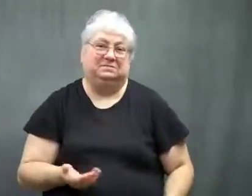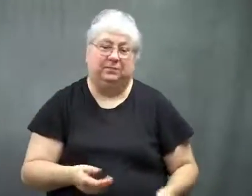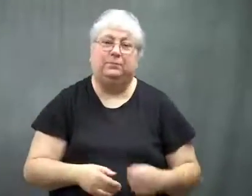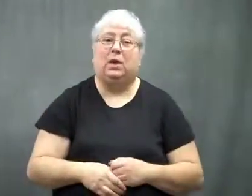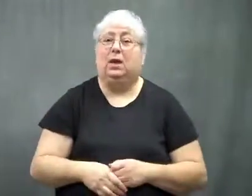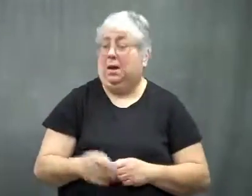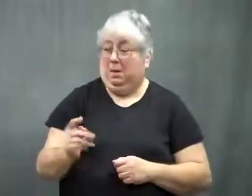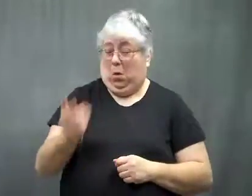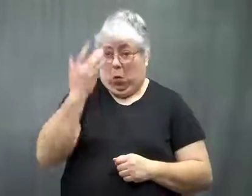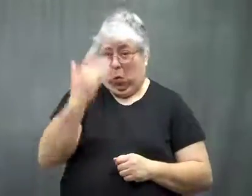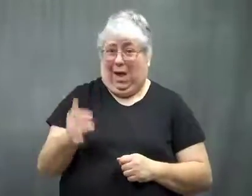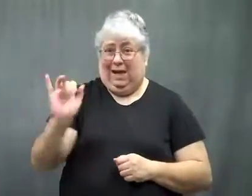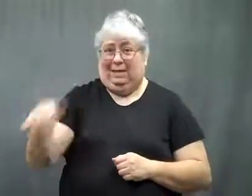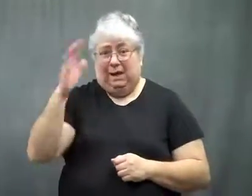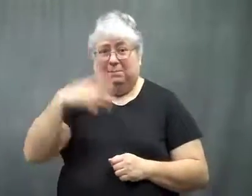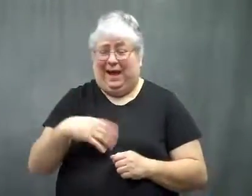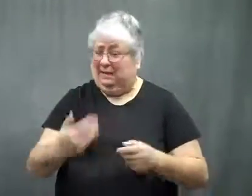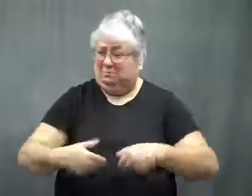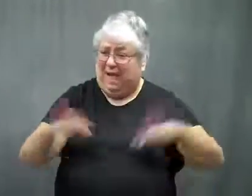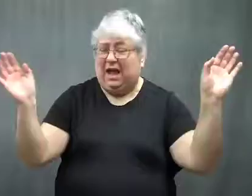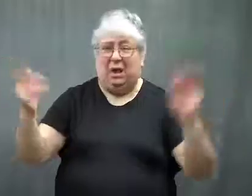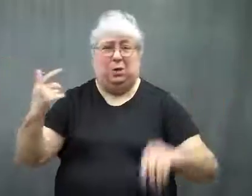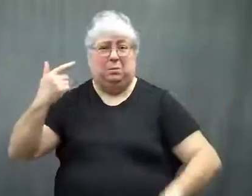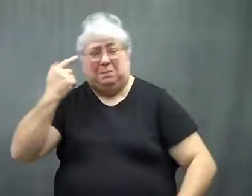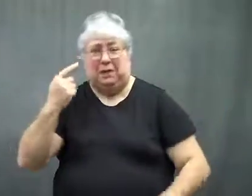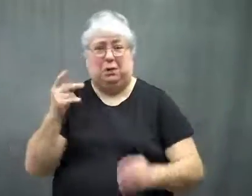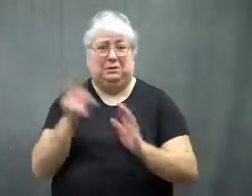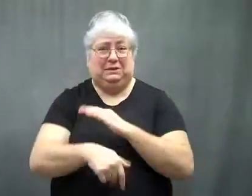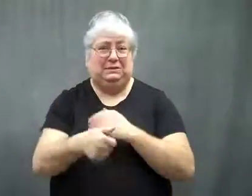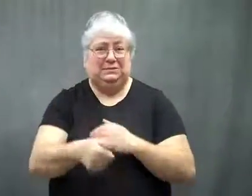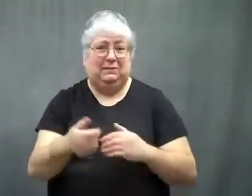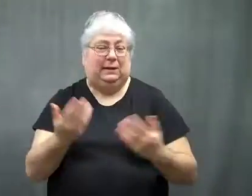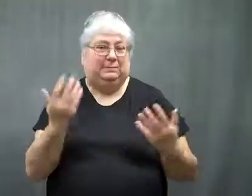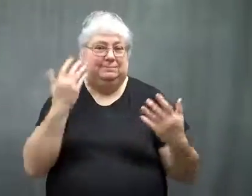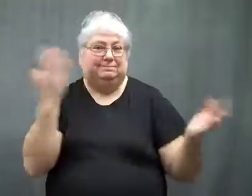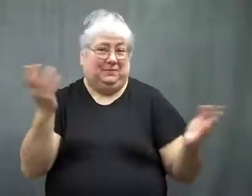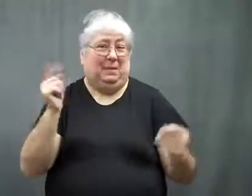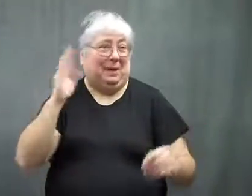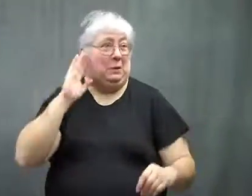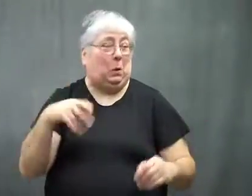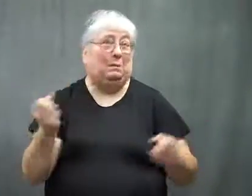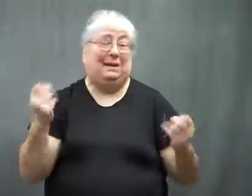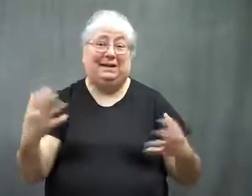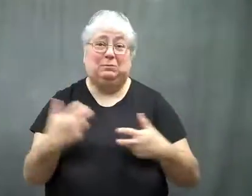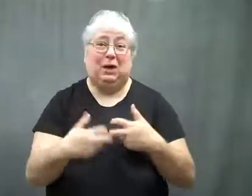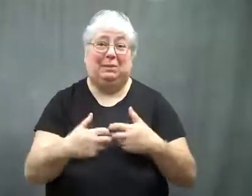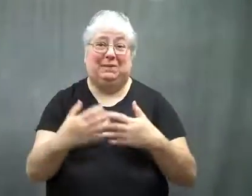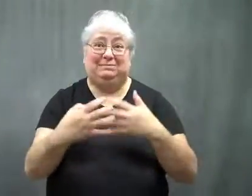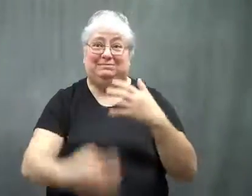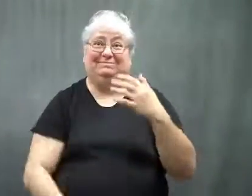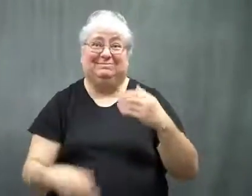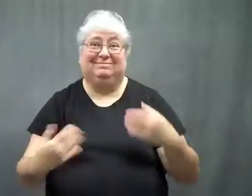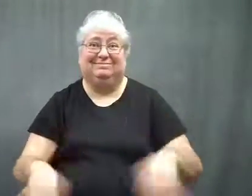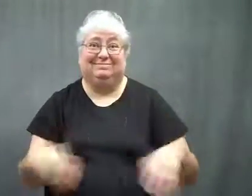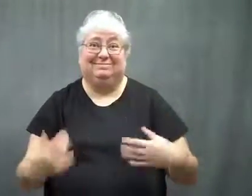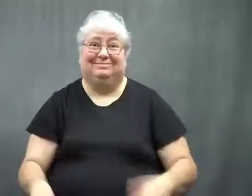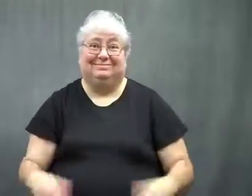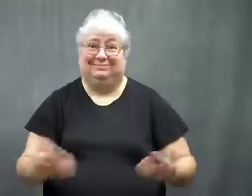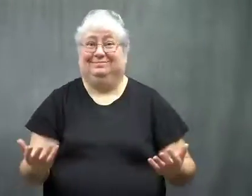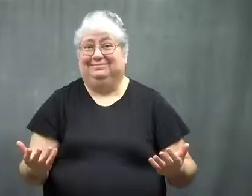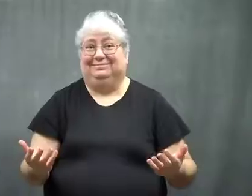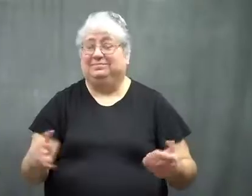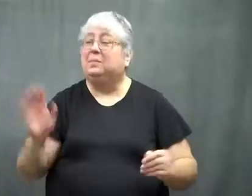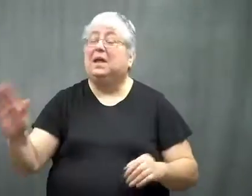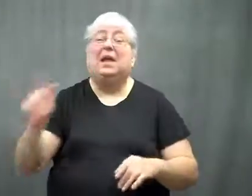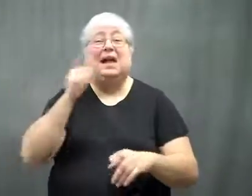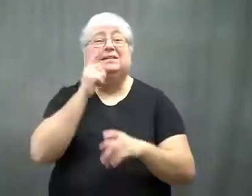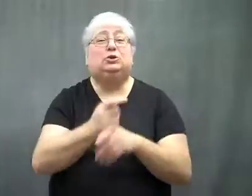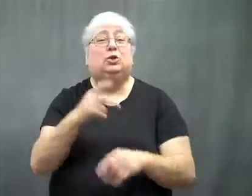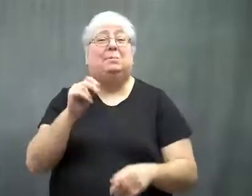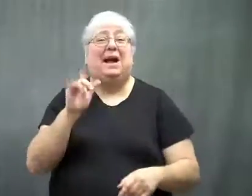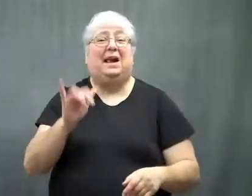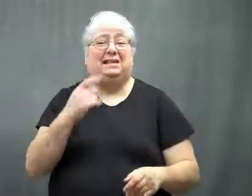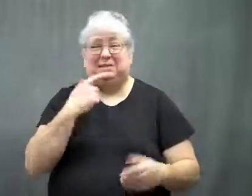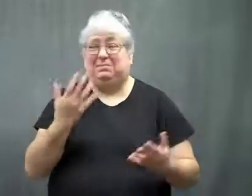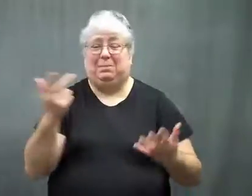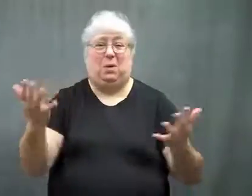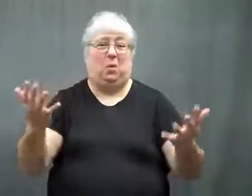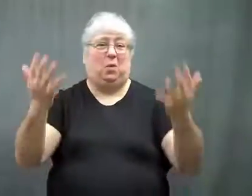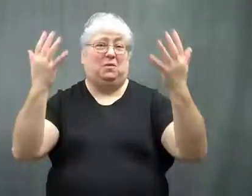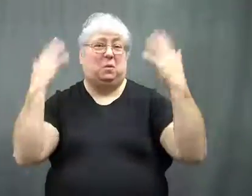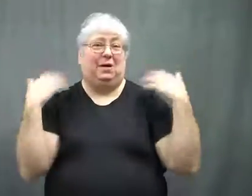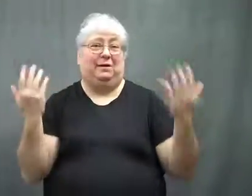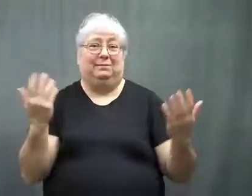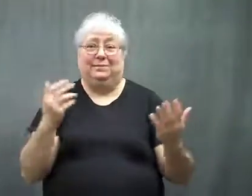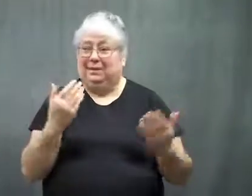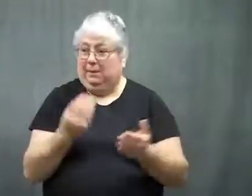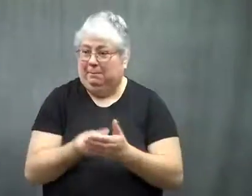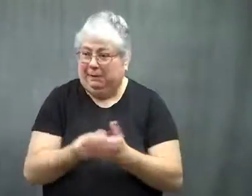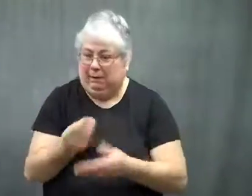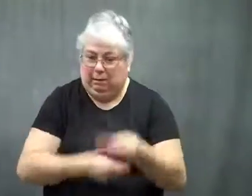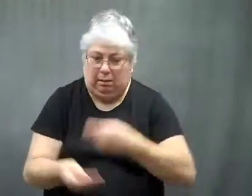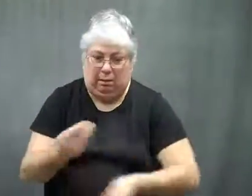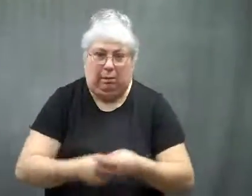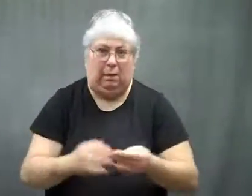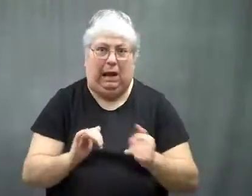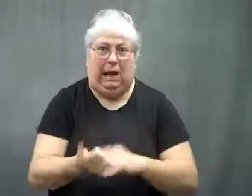Nobody knows why he released them and killed himself, but he did have a lot of problems.